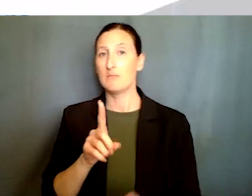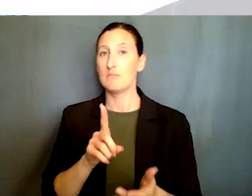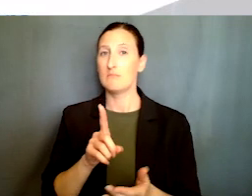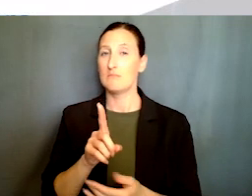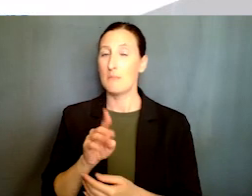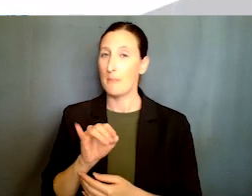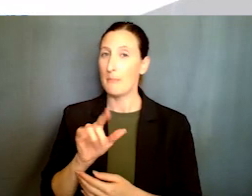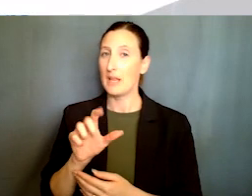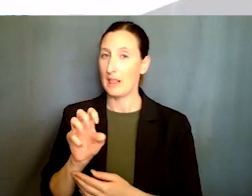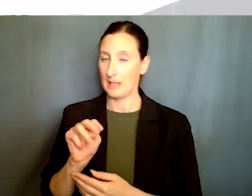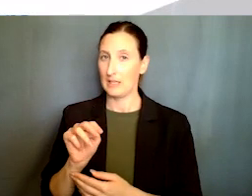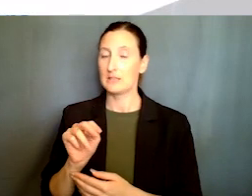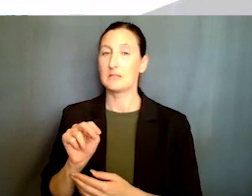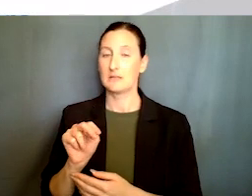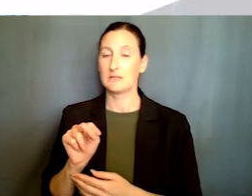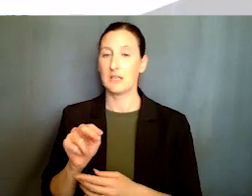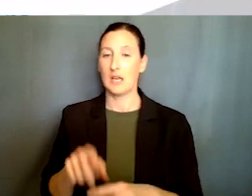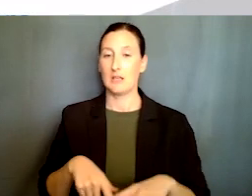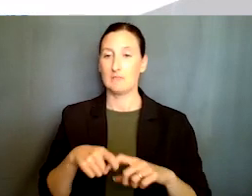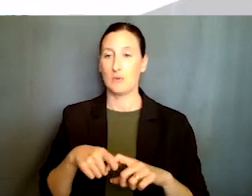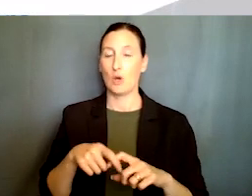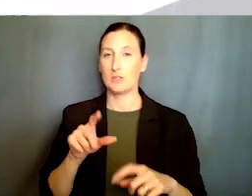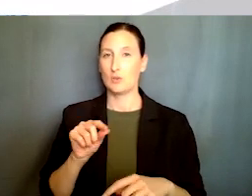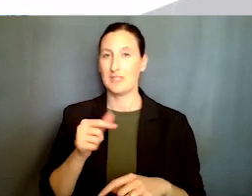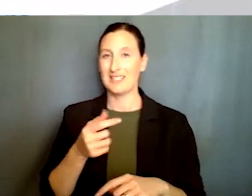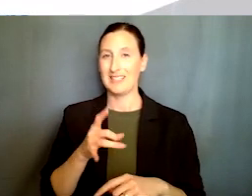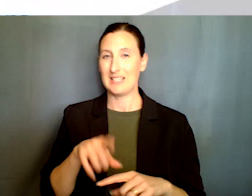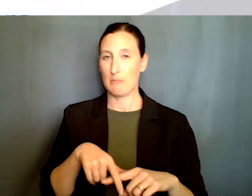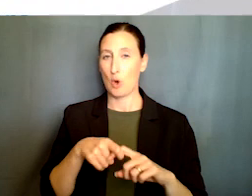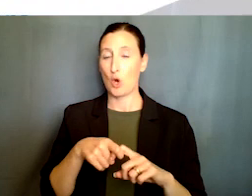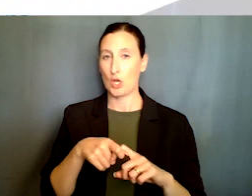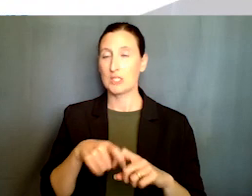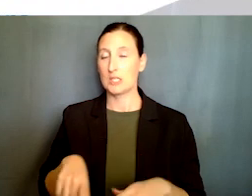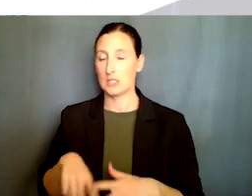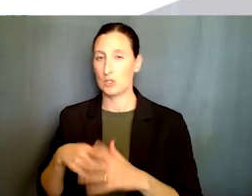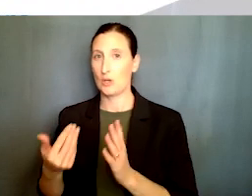It was paused in 2018 for a while, then restarted in 2022.